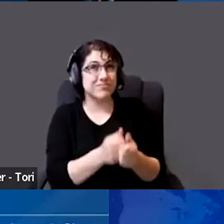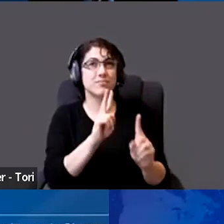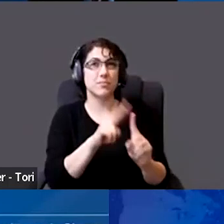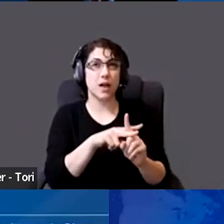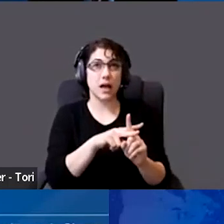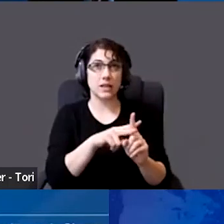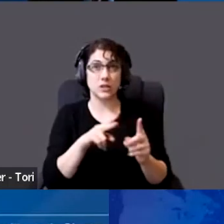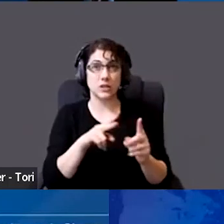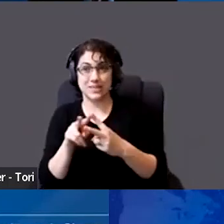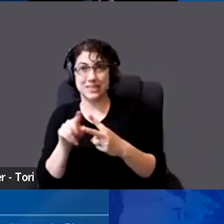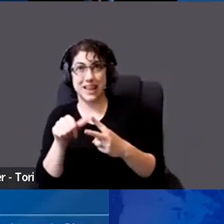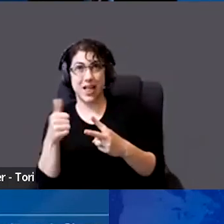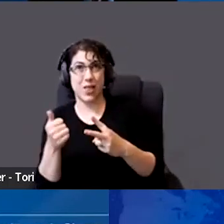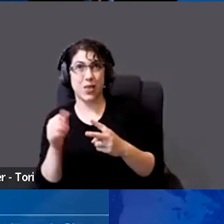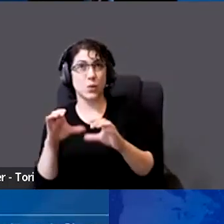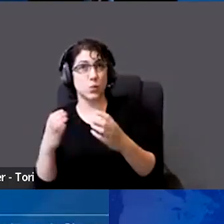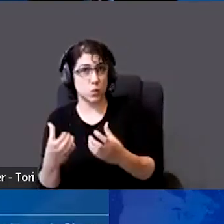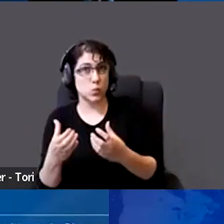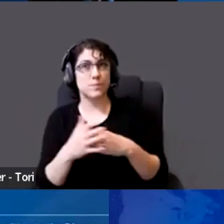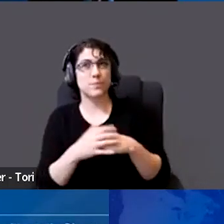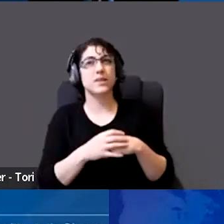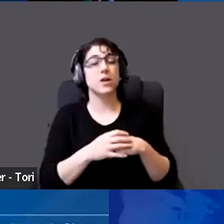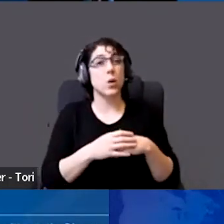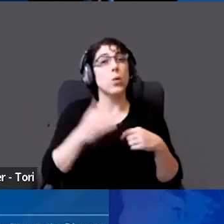So the fact that we know who they are and we have ways